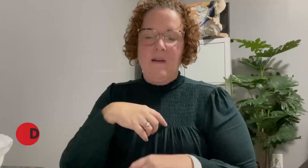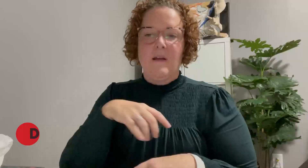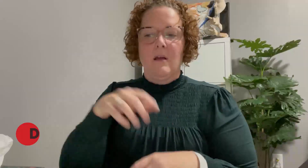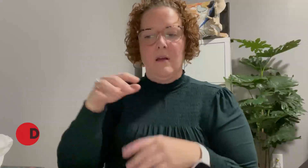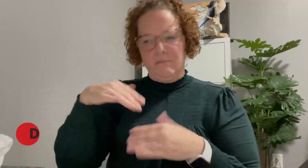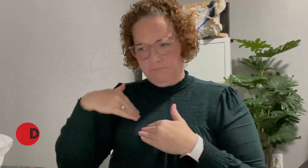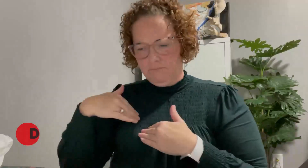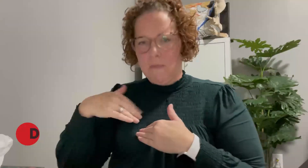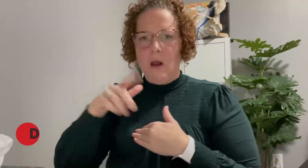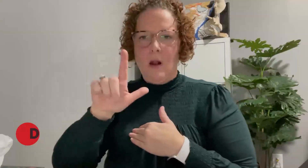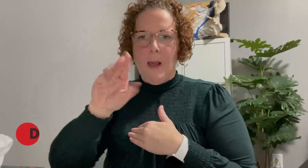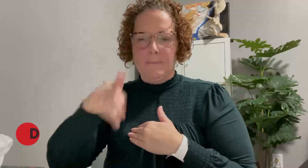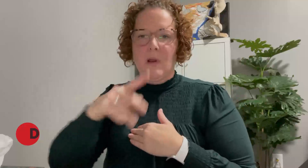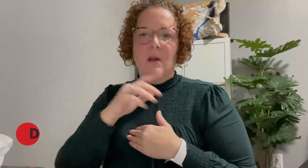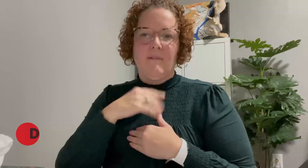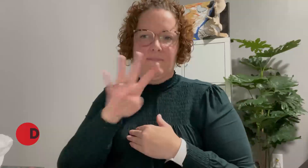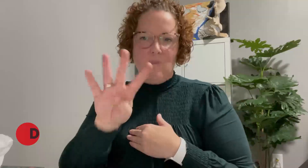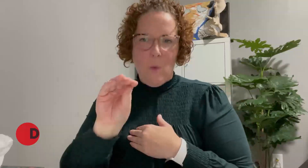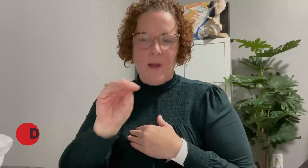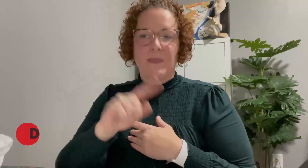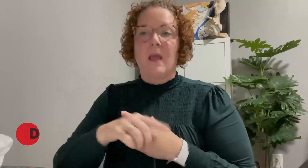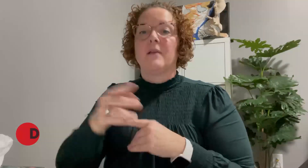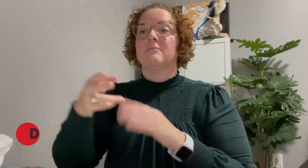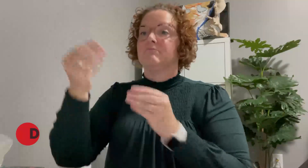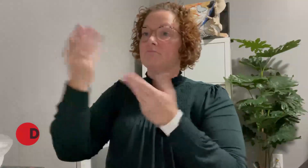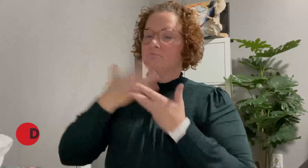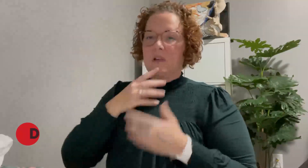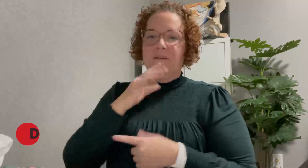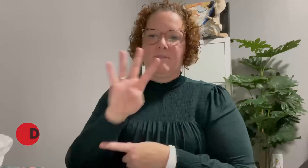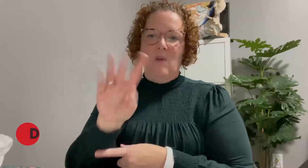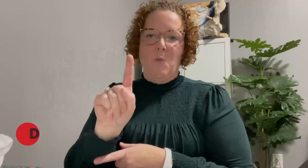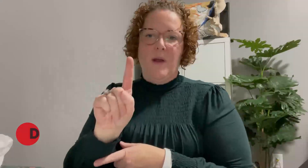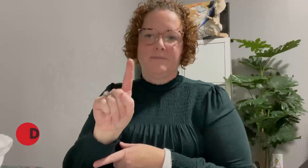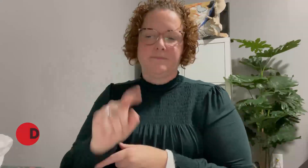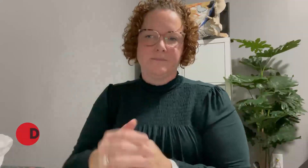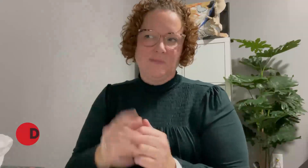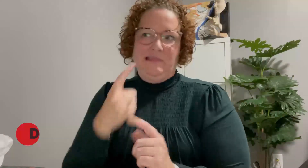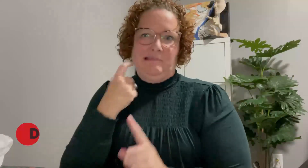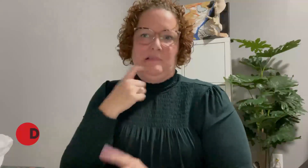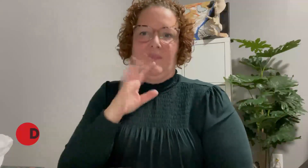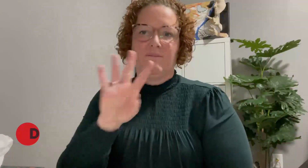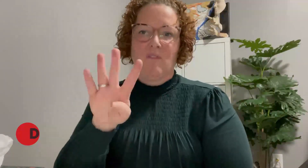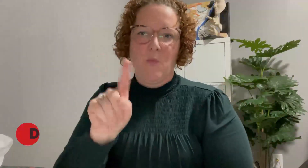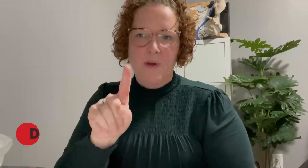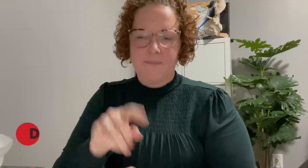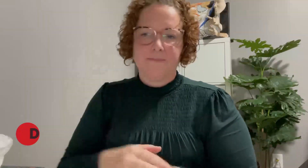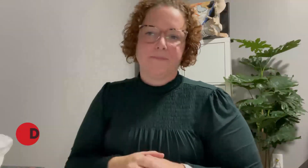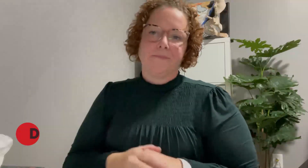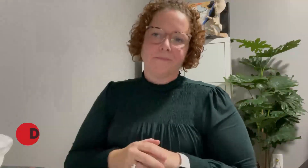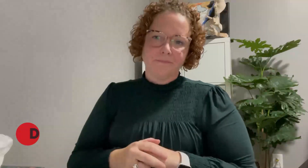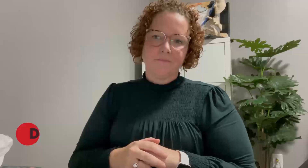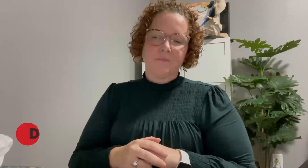I discovered the lump at 40 and was officially diagnosed at 41. I recently turned 41.